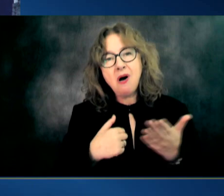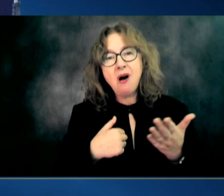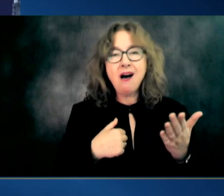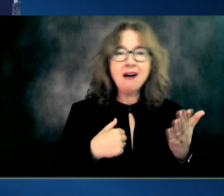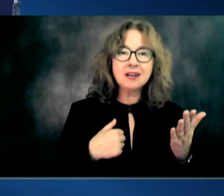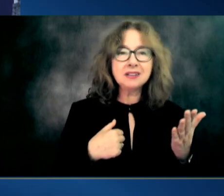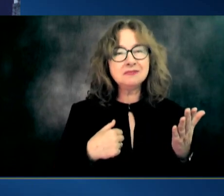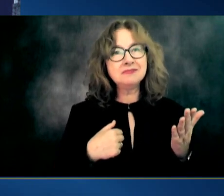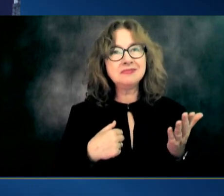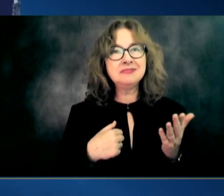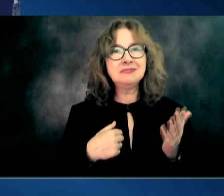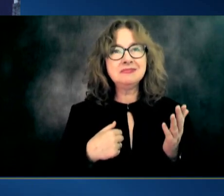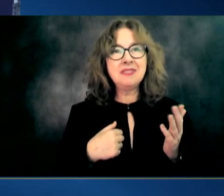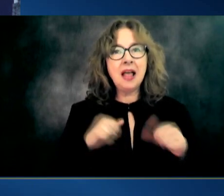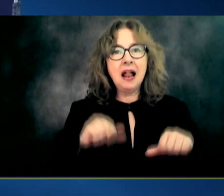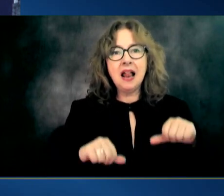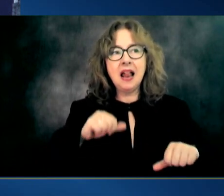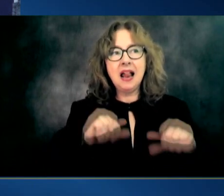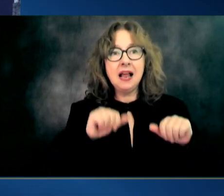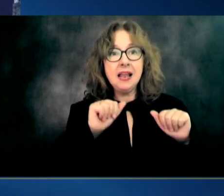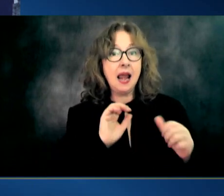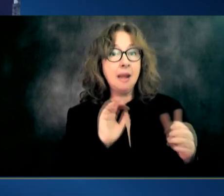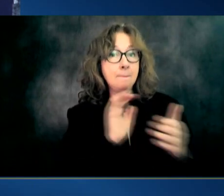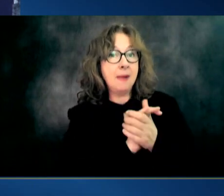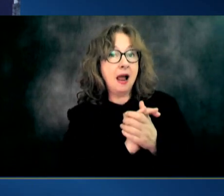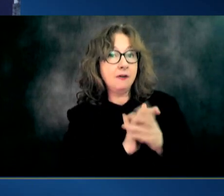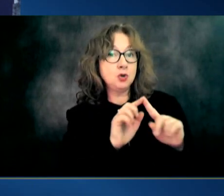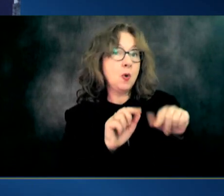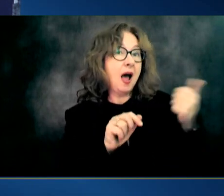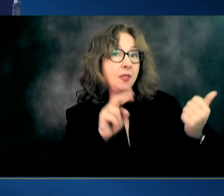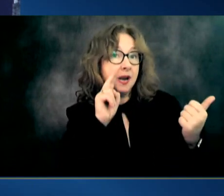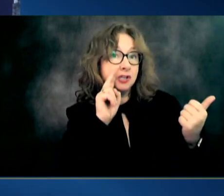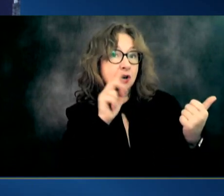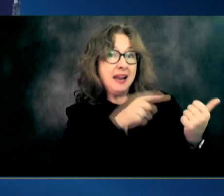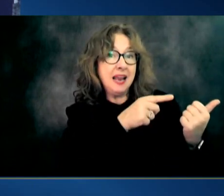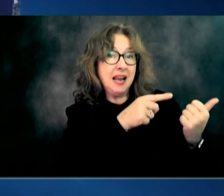wasn't sure if I could marry a Nigerian. Because the likelihood of a fellow Nigerian